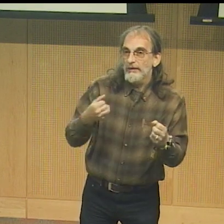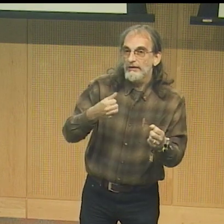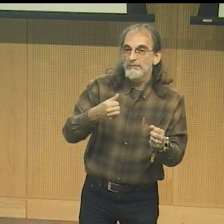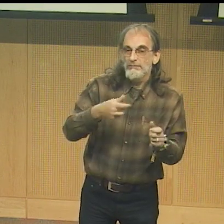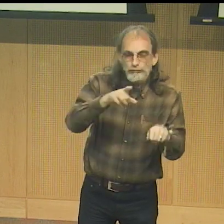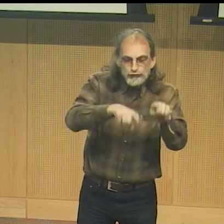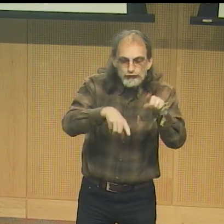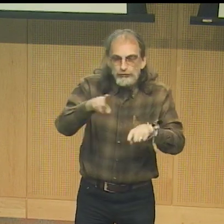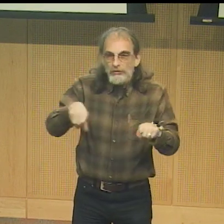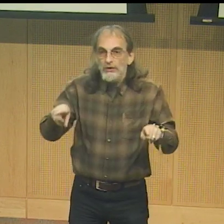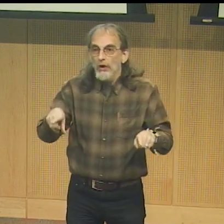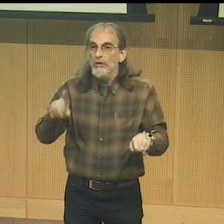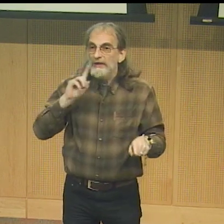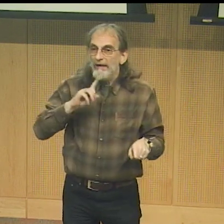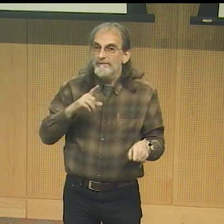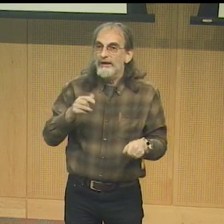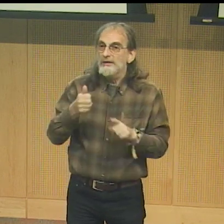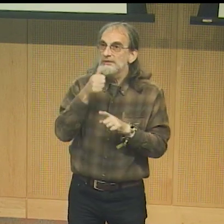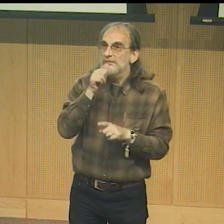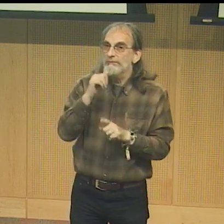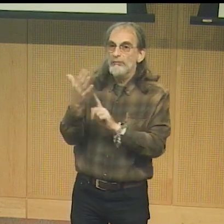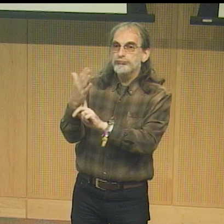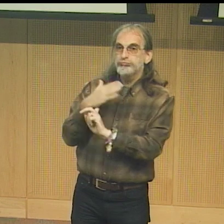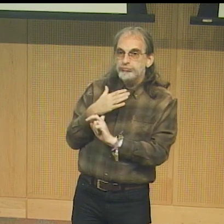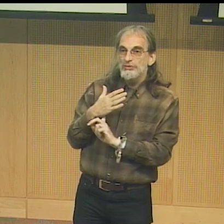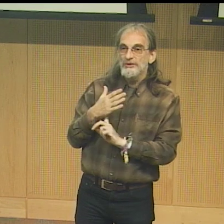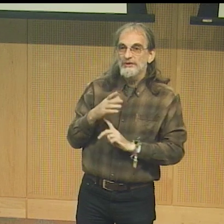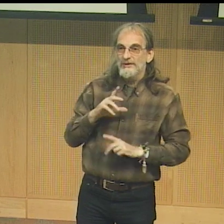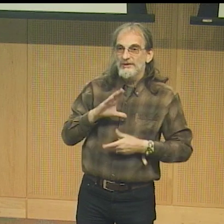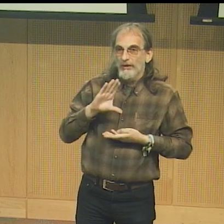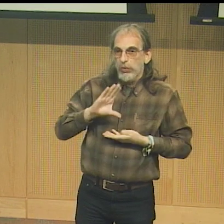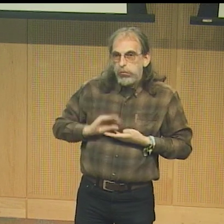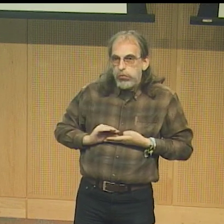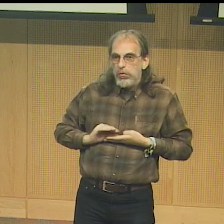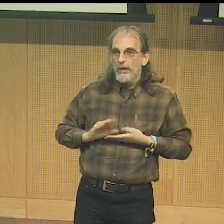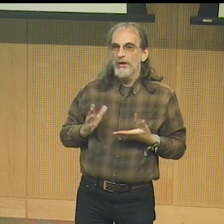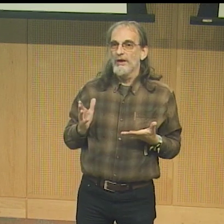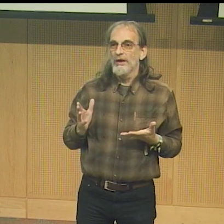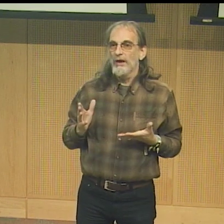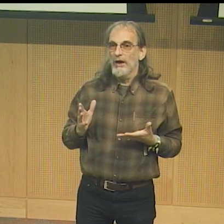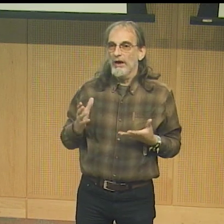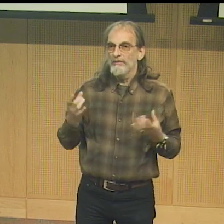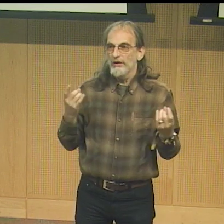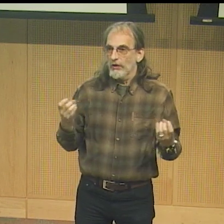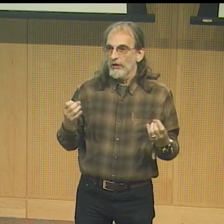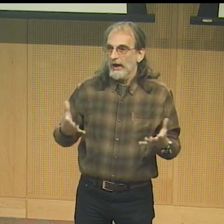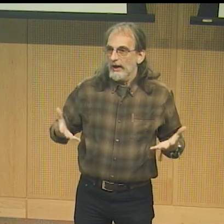own personal health in a variety of ways, having been a deaf person and suffered from oppression